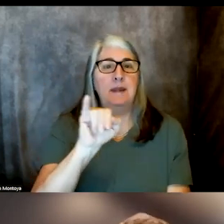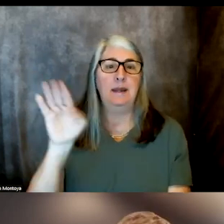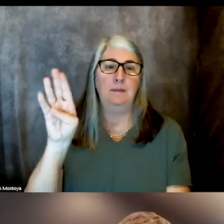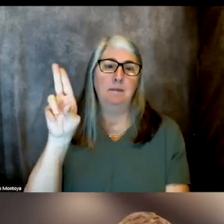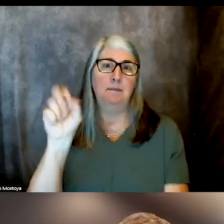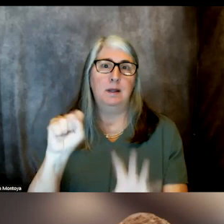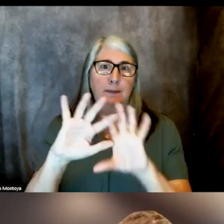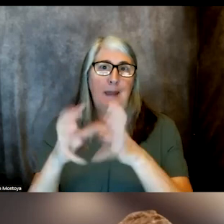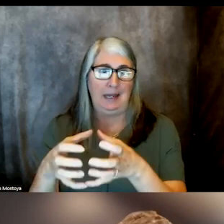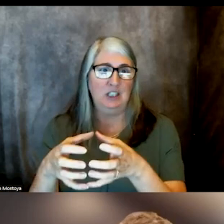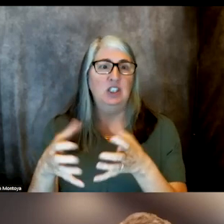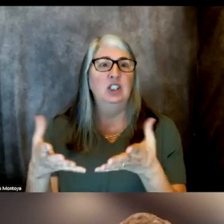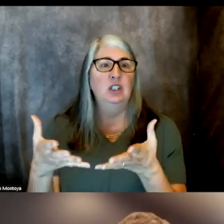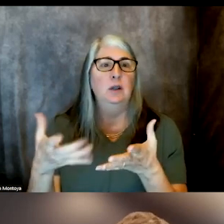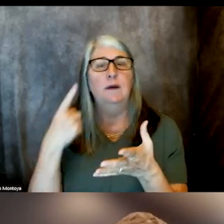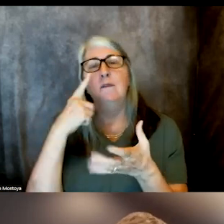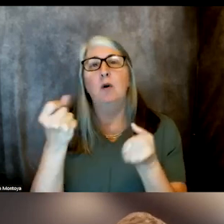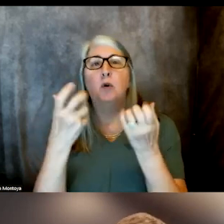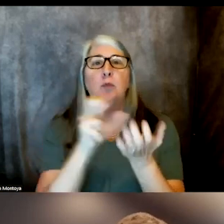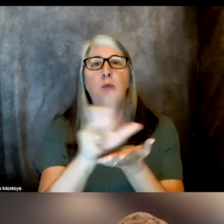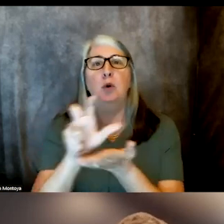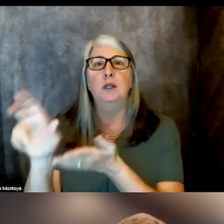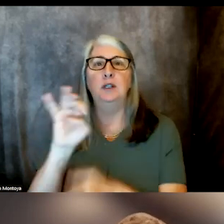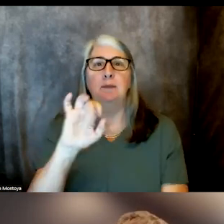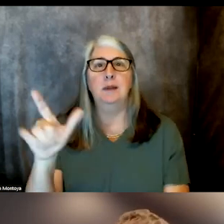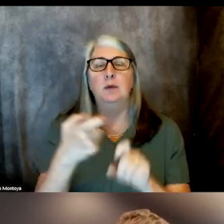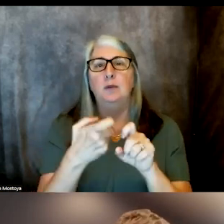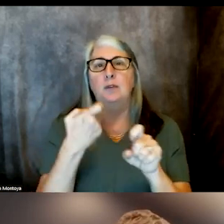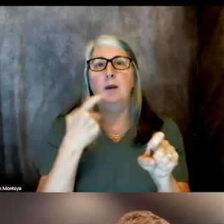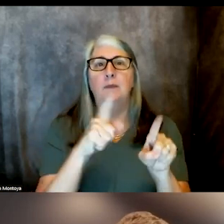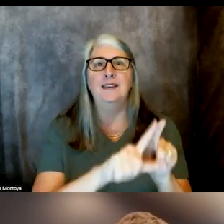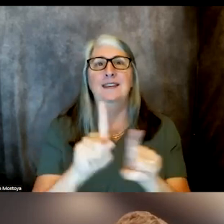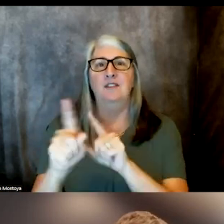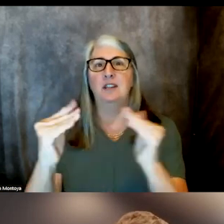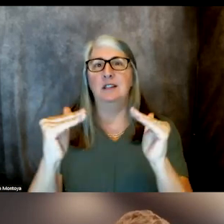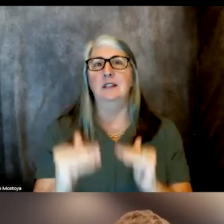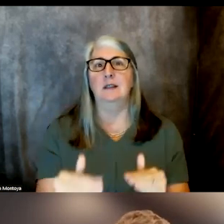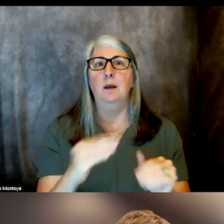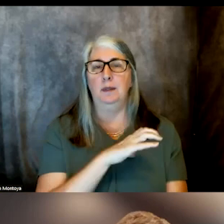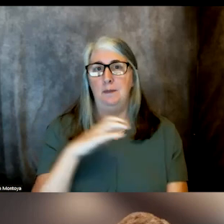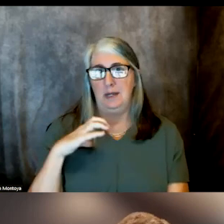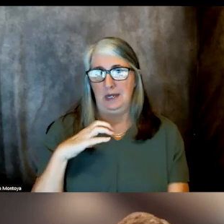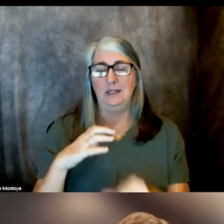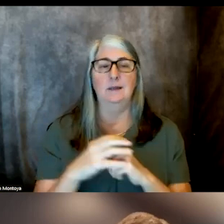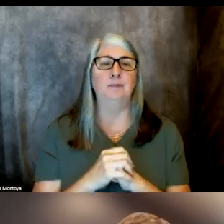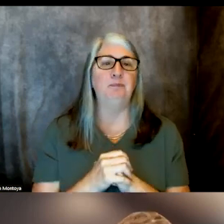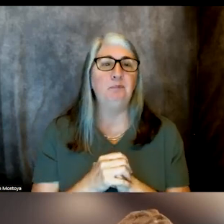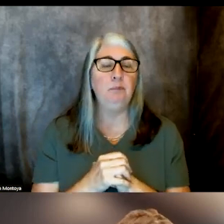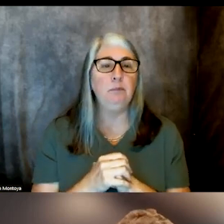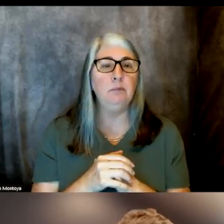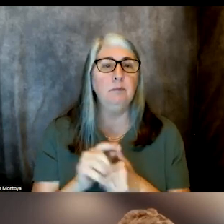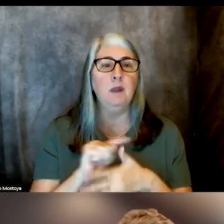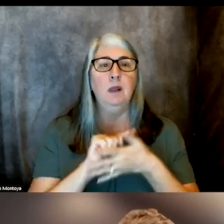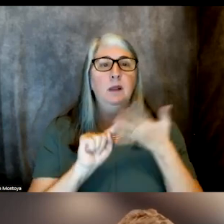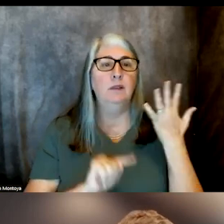MULTIPLE APPROPRIATIONS BILLS. THIS MINI-BUST IS ACKNOWLEDGE RI